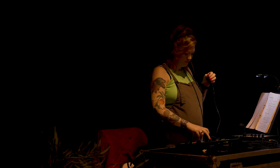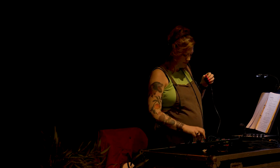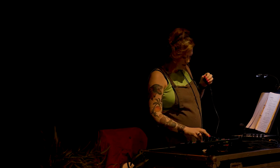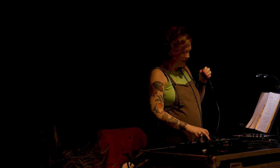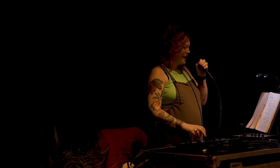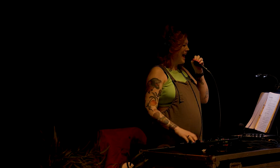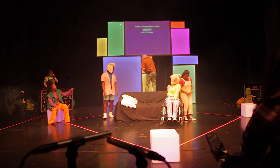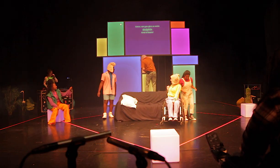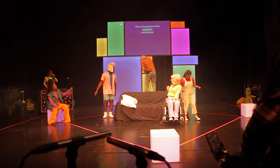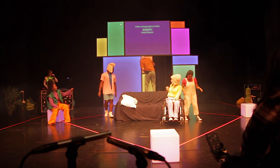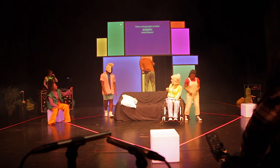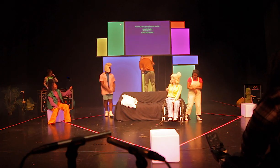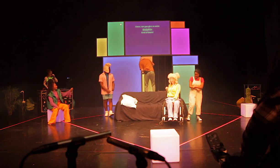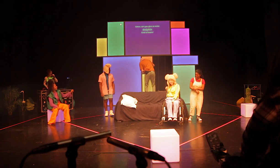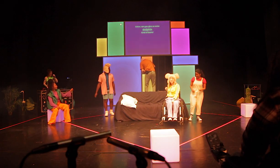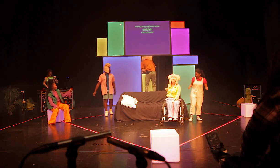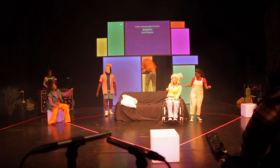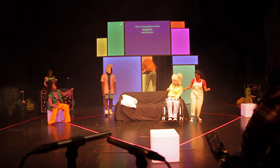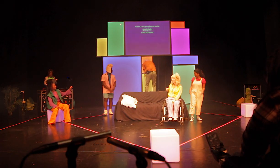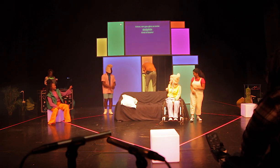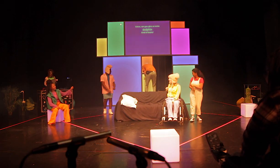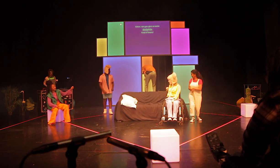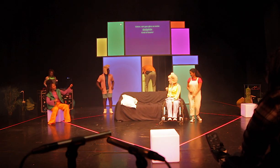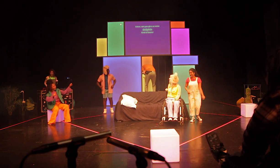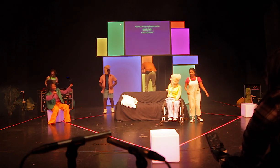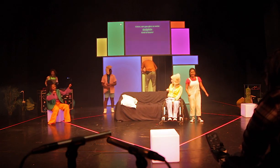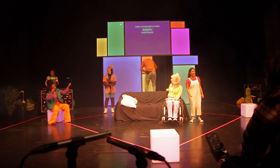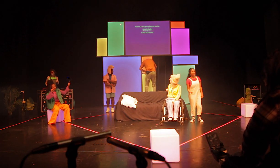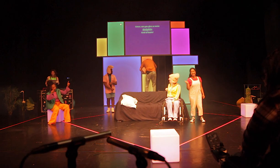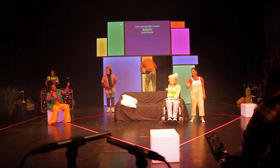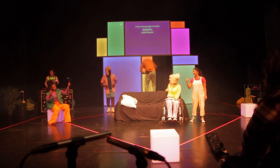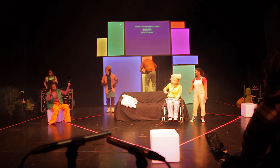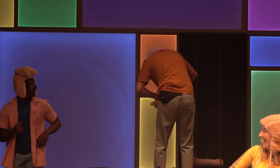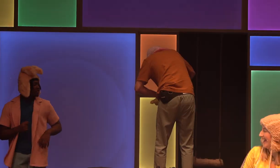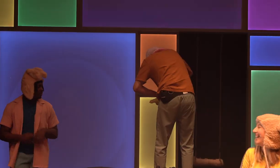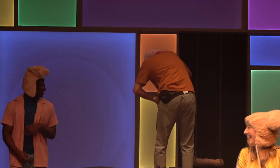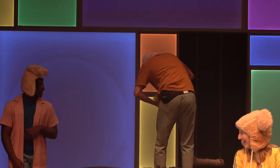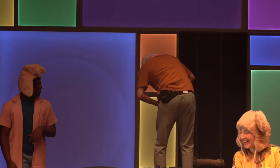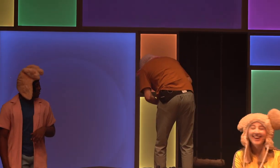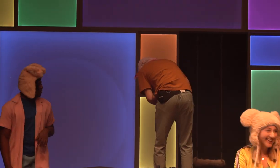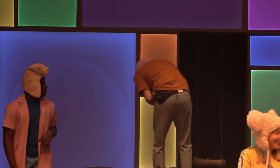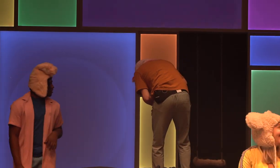Amazing, there, couple more. [ DOLPHIN NOISES CONTINUE ]